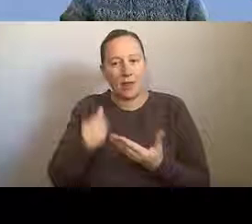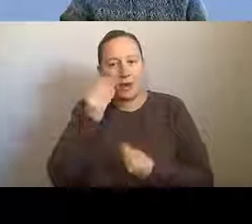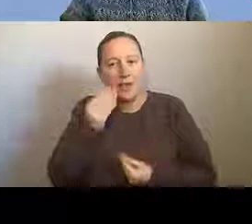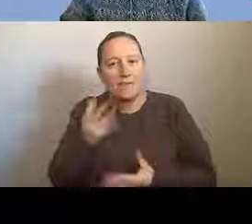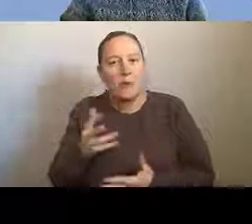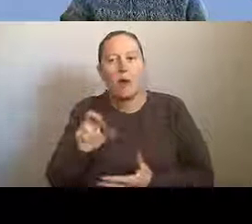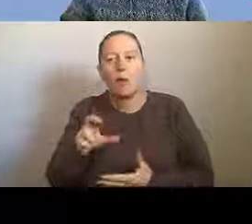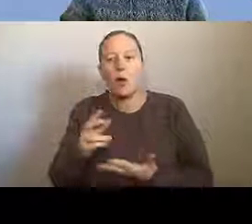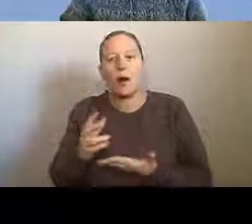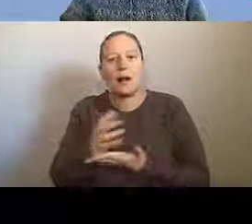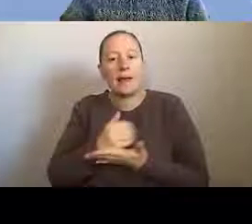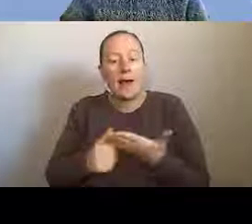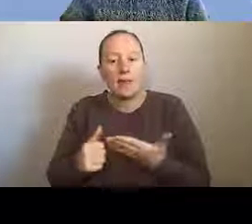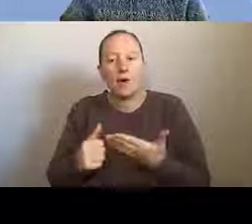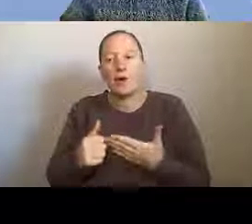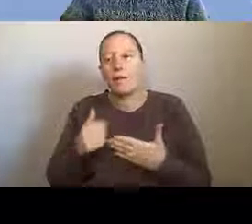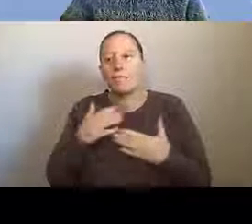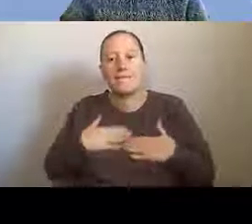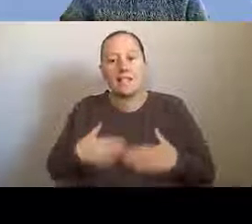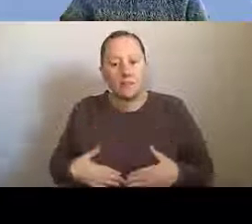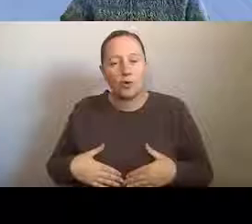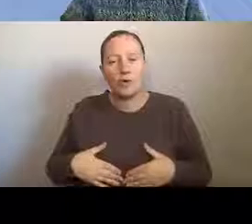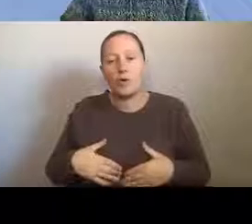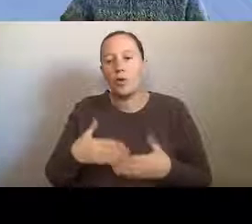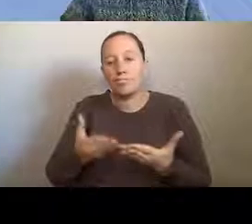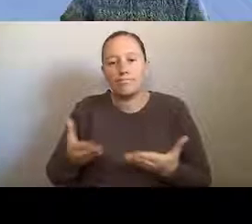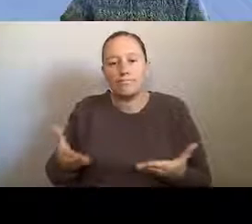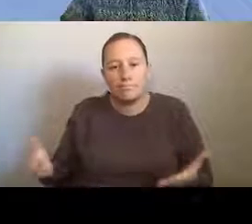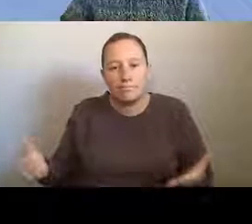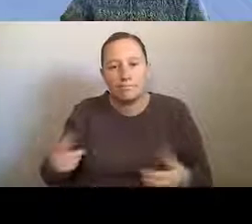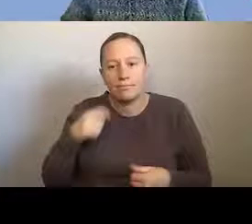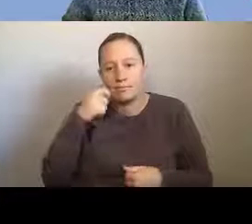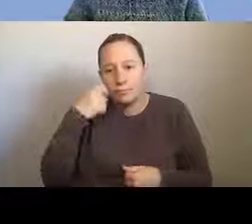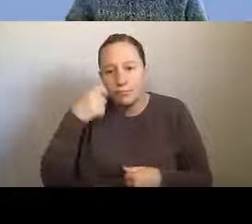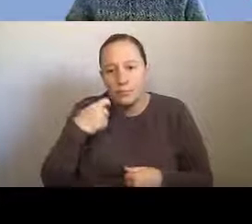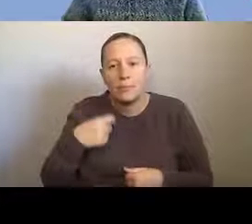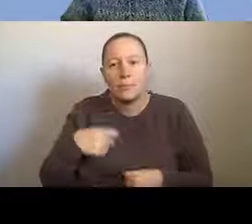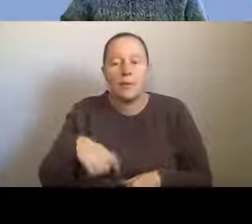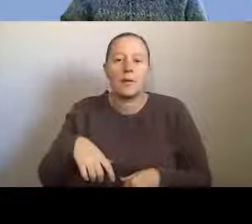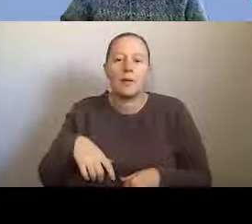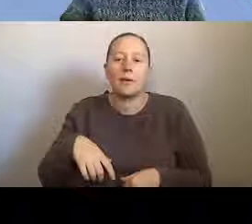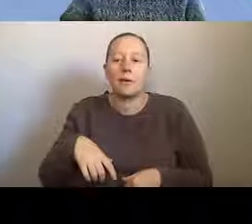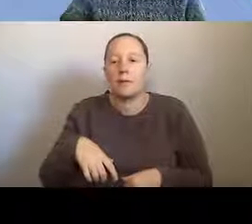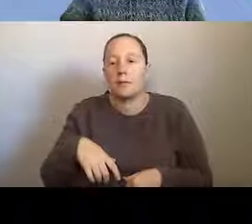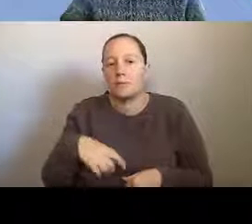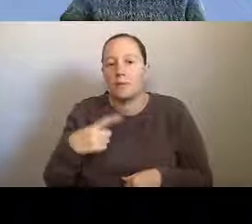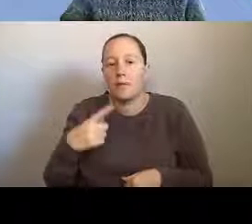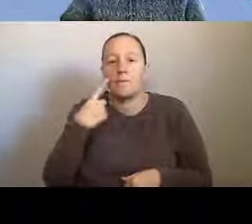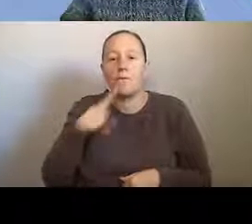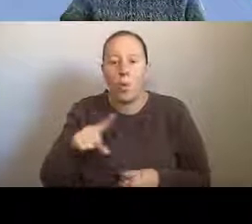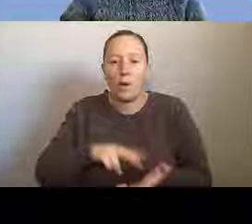through intervention or interaction with the individual for the purpose of the research. Sorry.